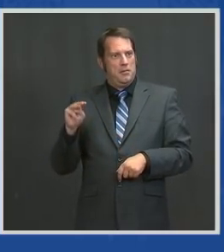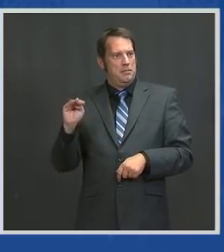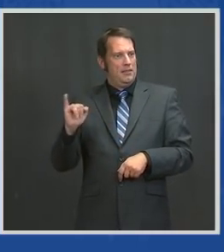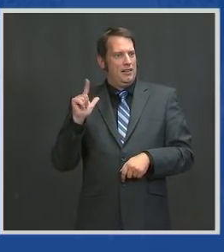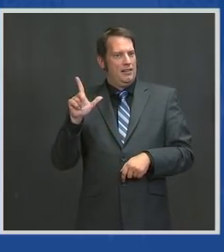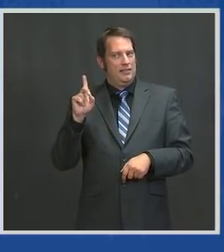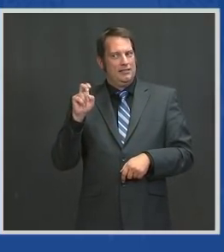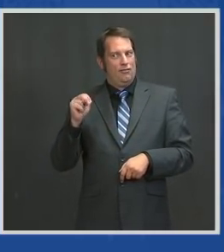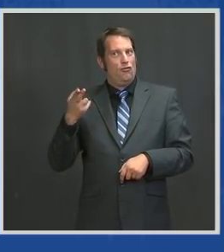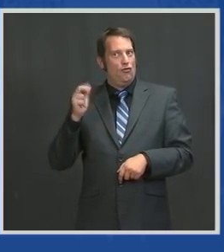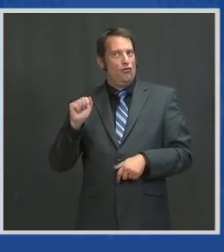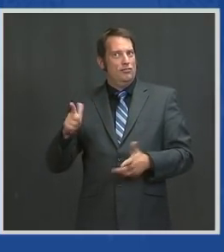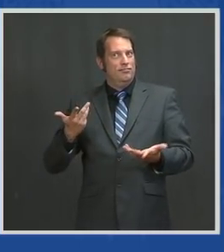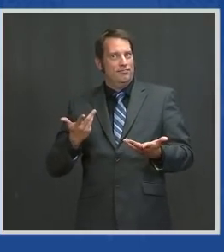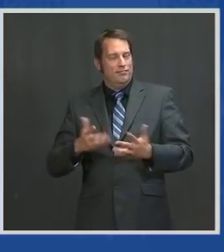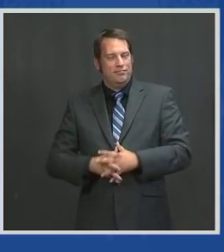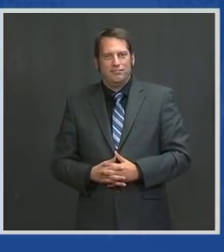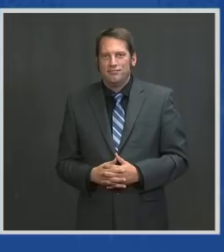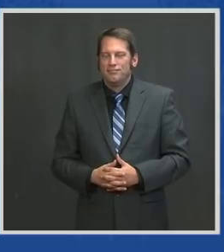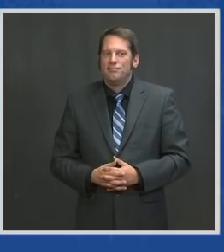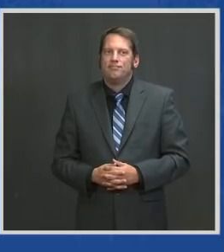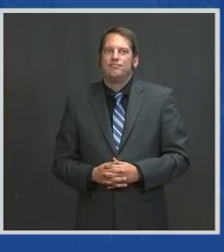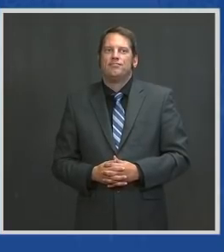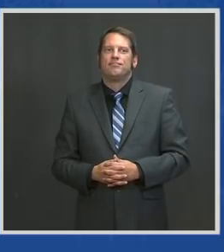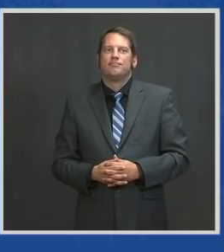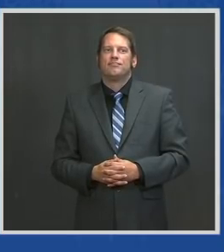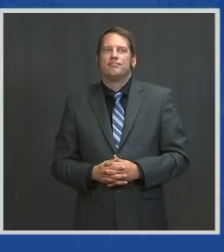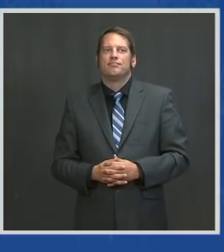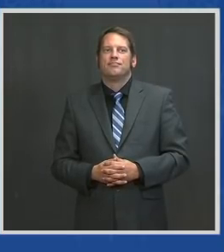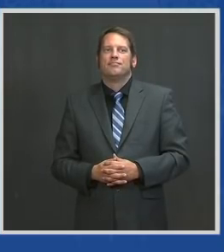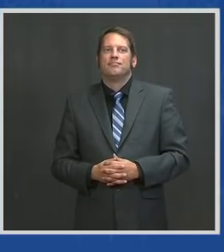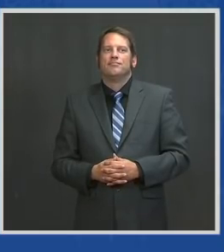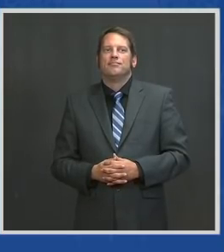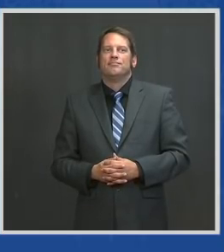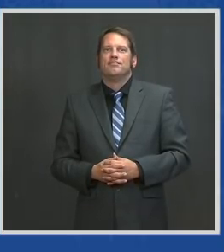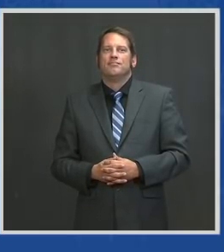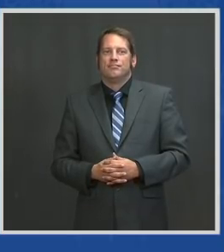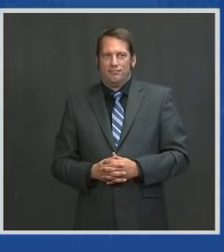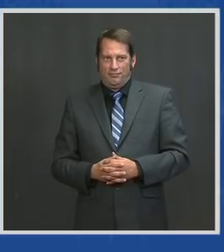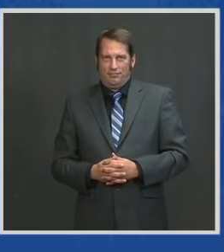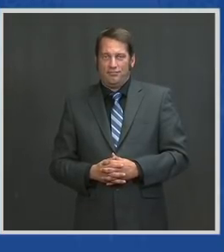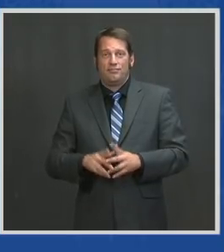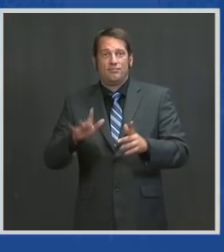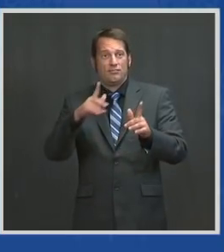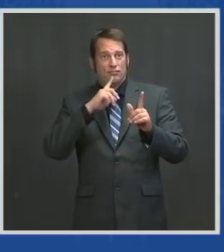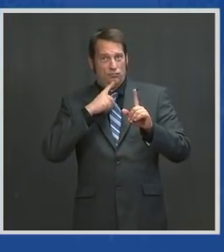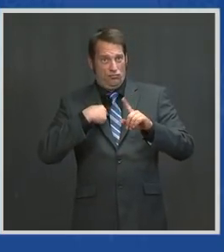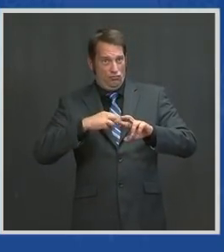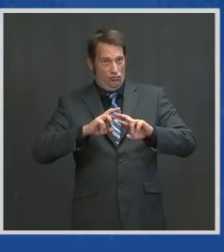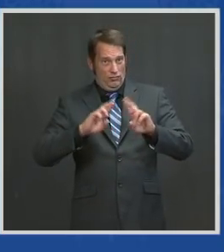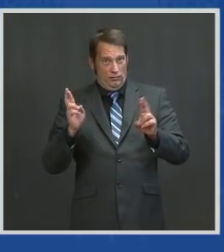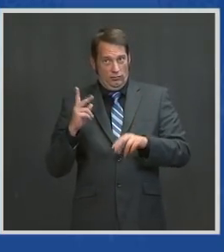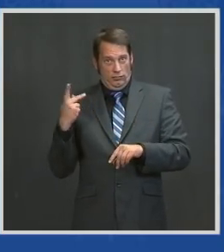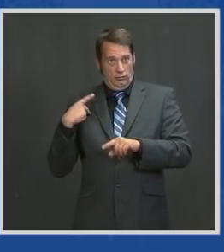In preparation for our visit, Colonel Pananon wrote this about you and I quote,